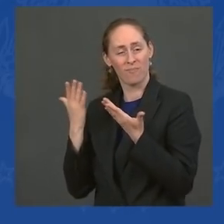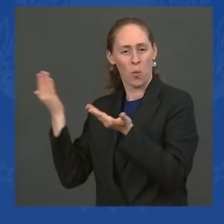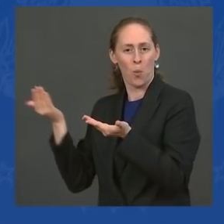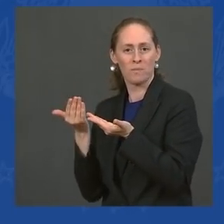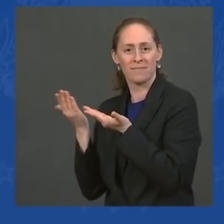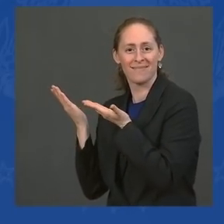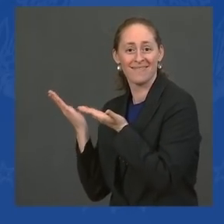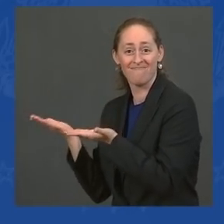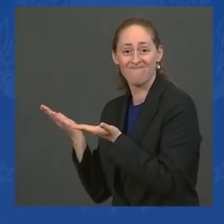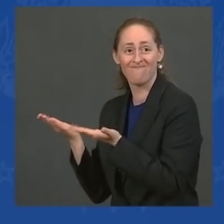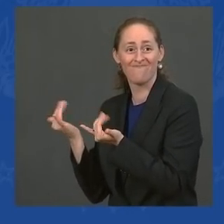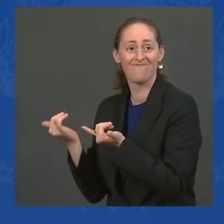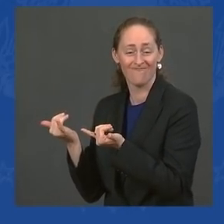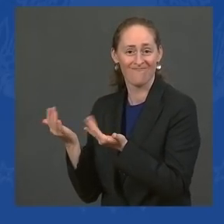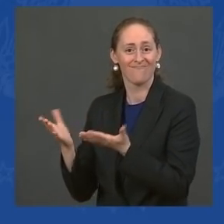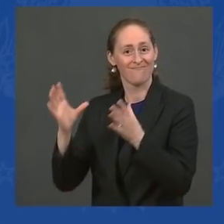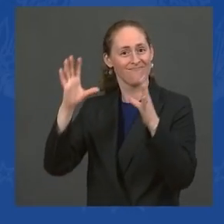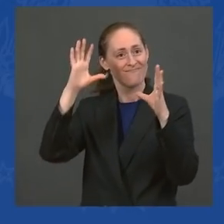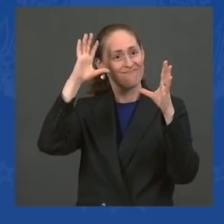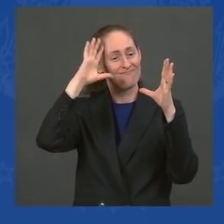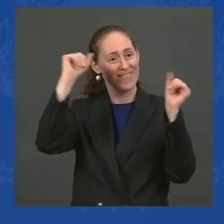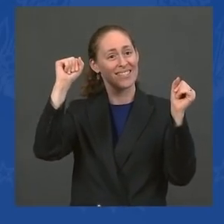the President of the United States of America.